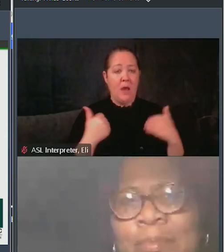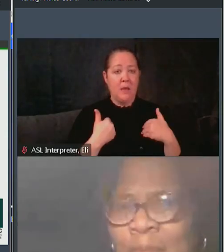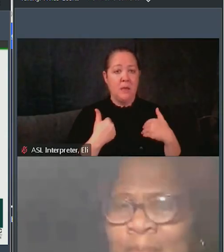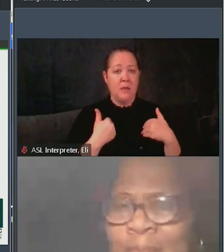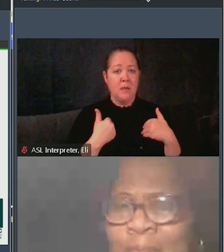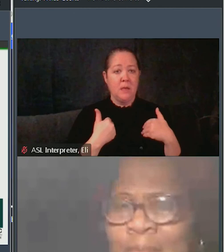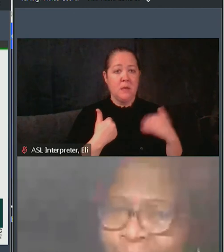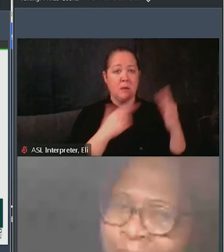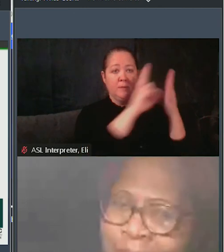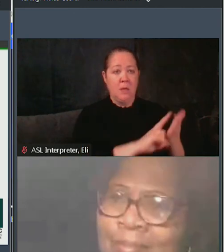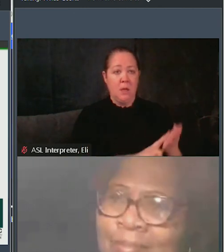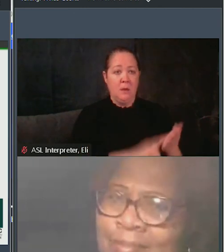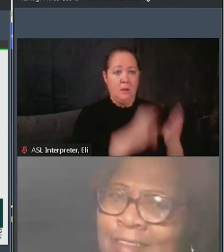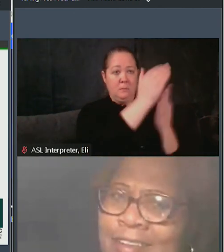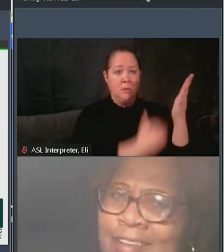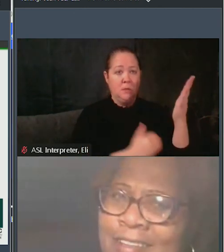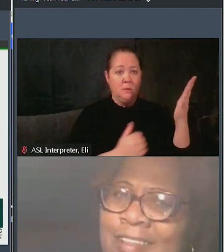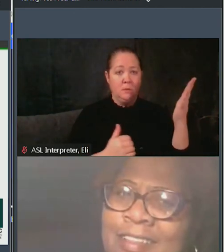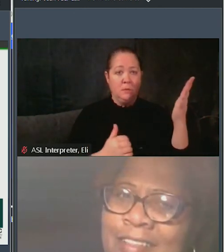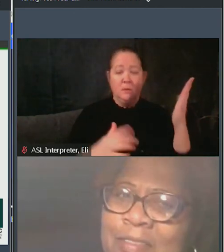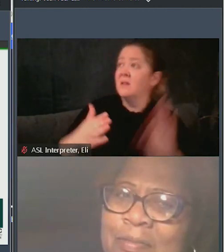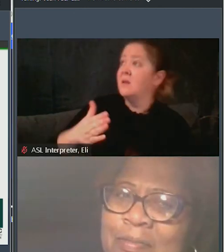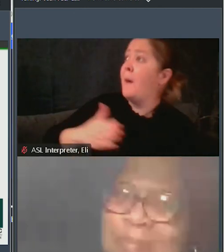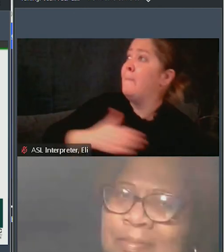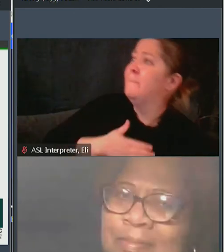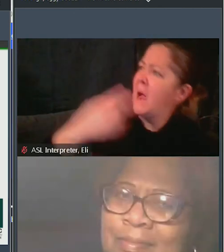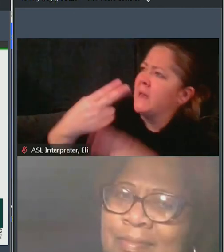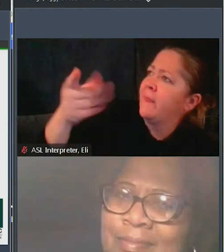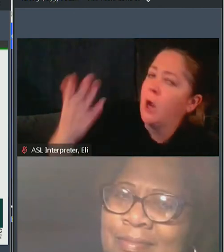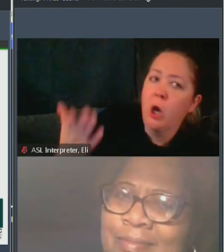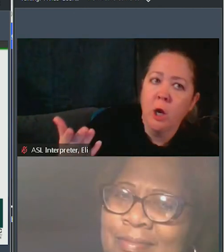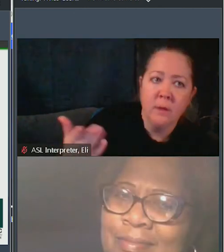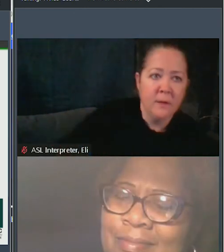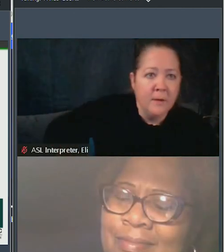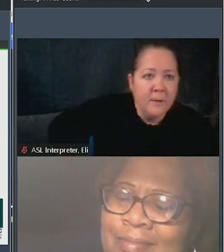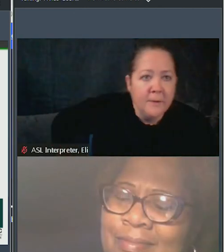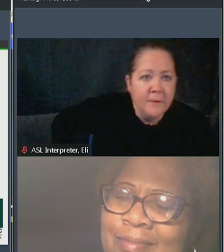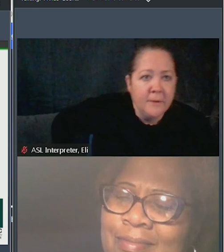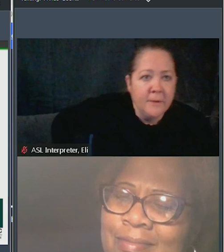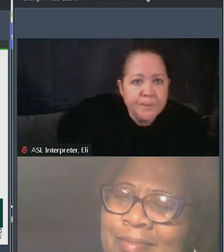That's everyone. What's your who's. Who was it?